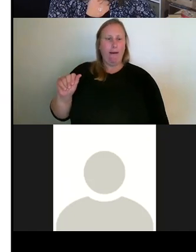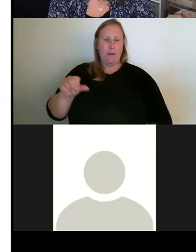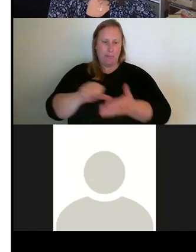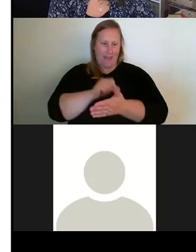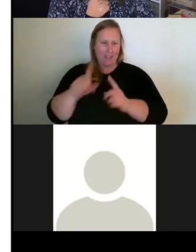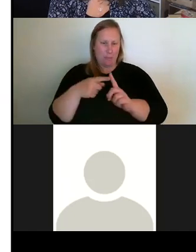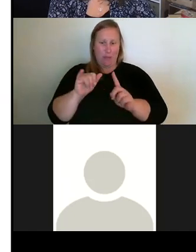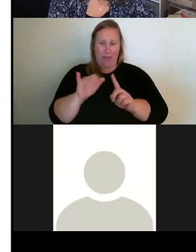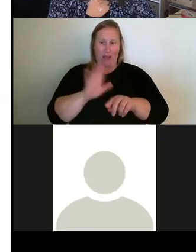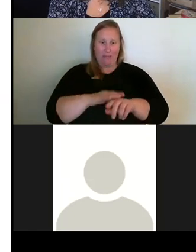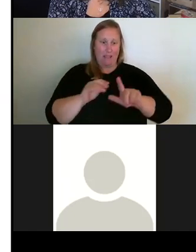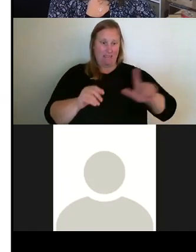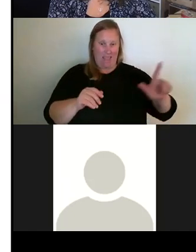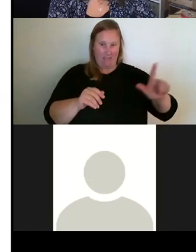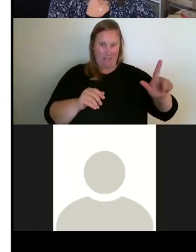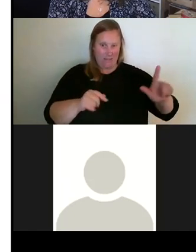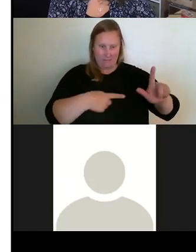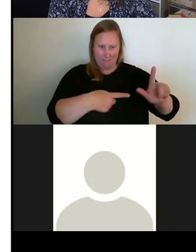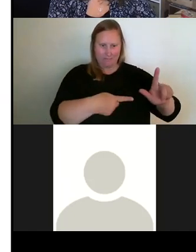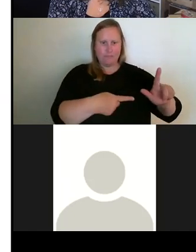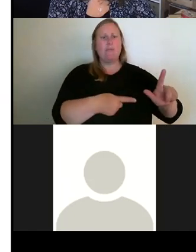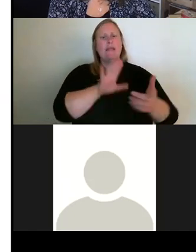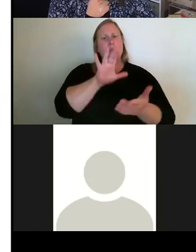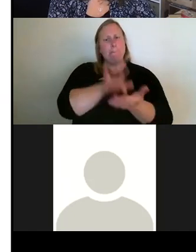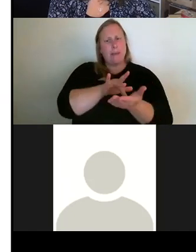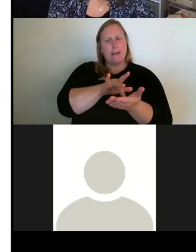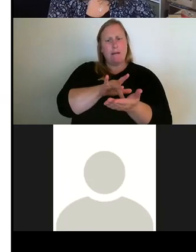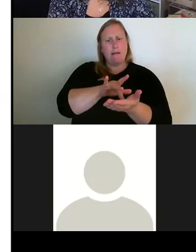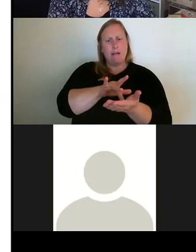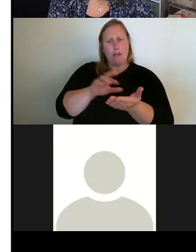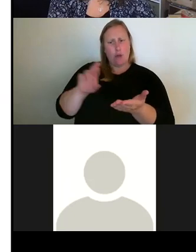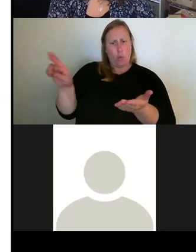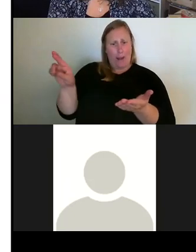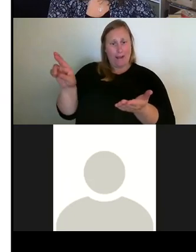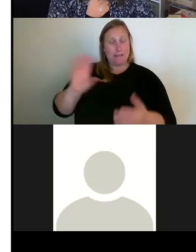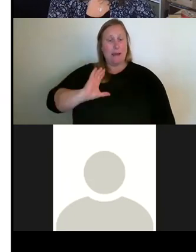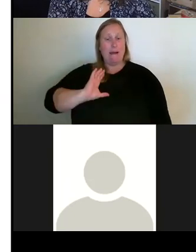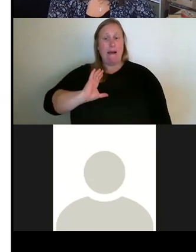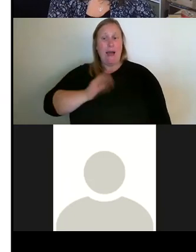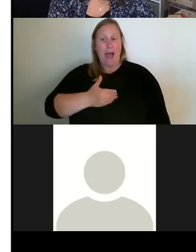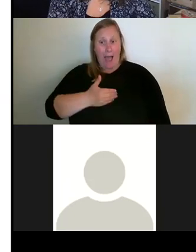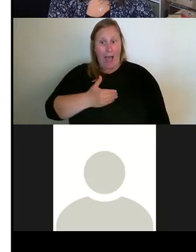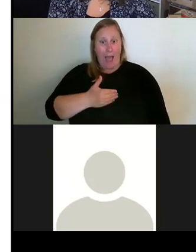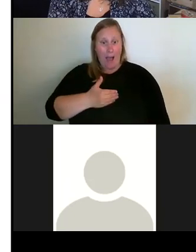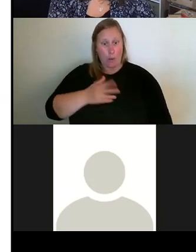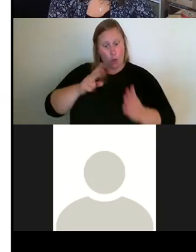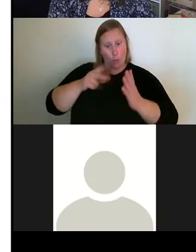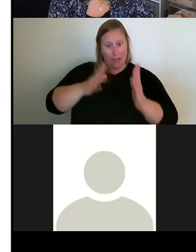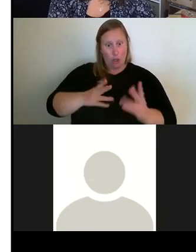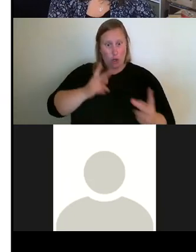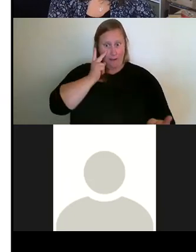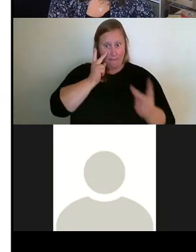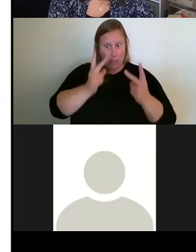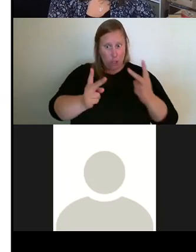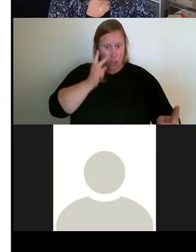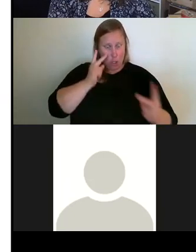There is a Firefox being applied to that article.